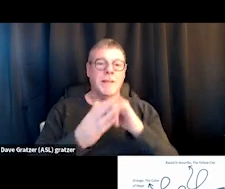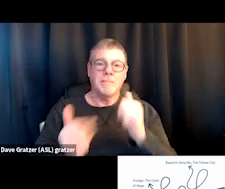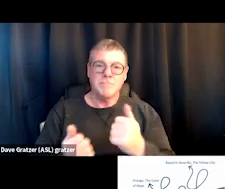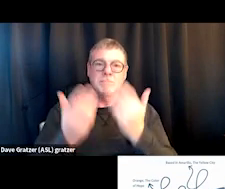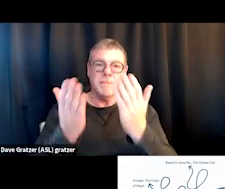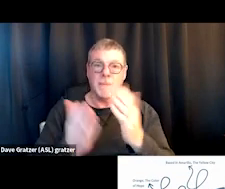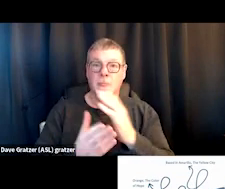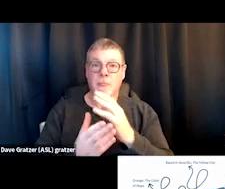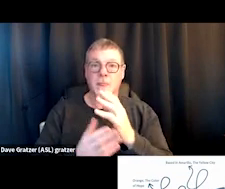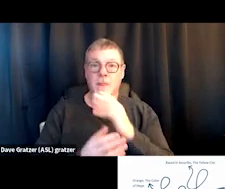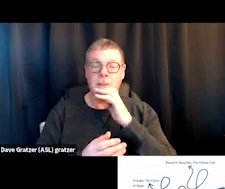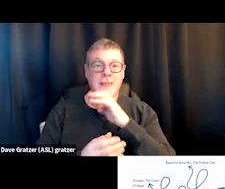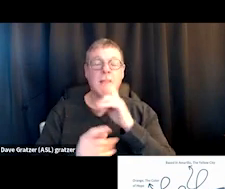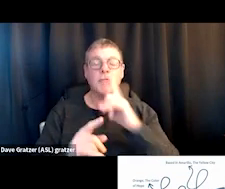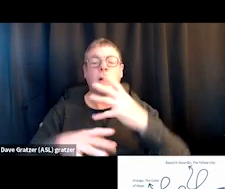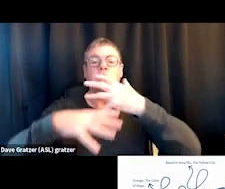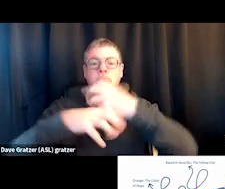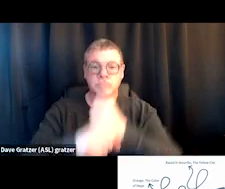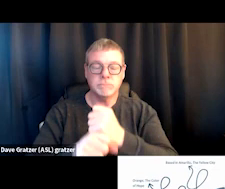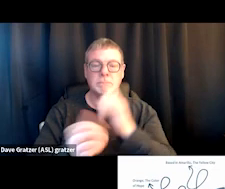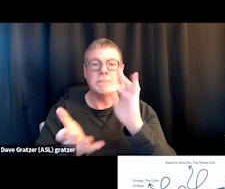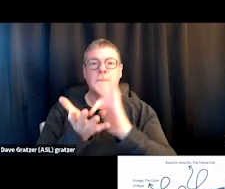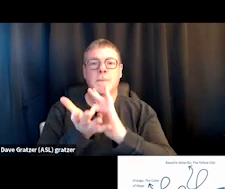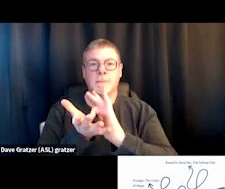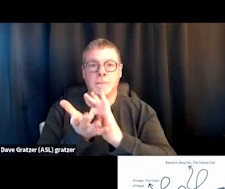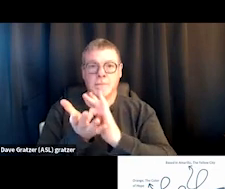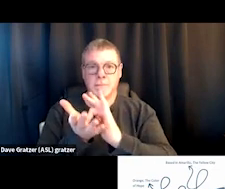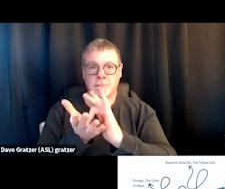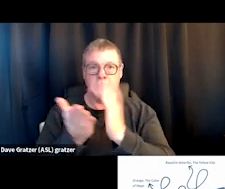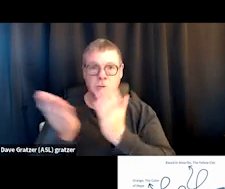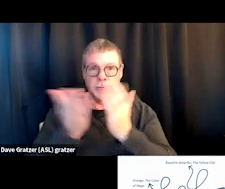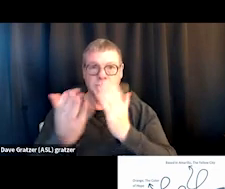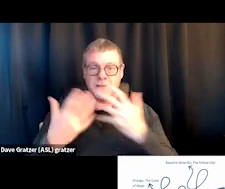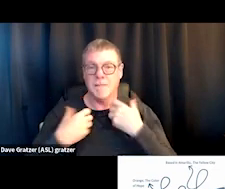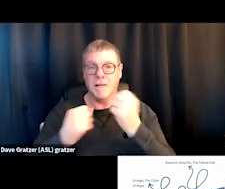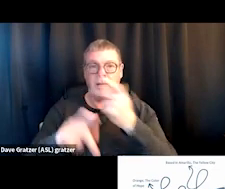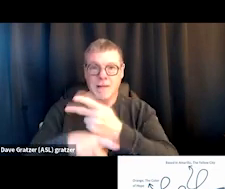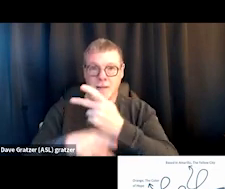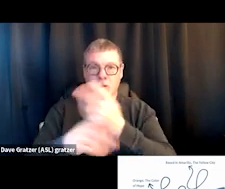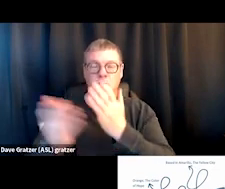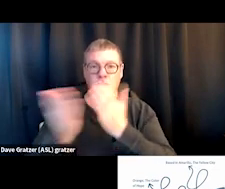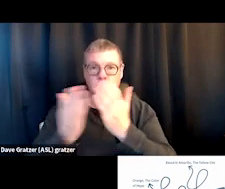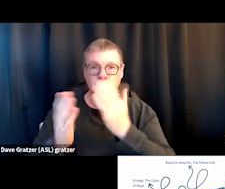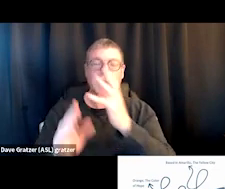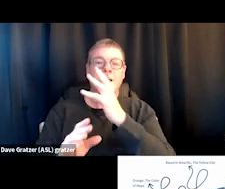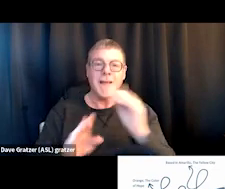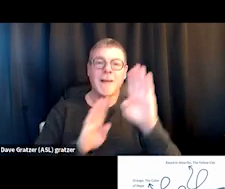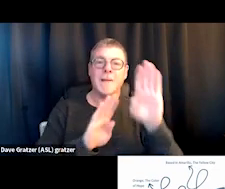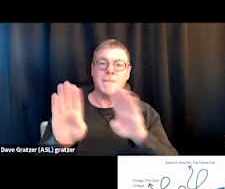or actually, had consolidated their medical services, their healthcare services, as well as their behavioral healthcare services,